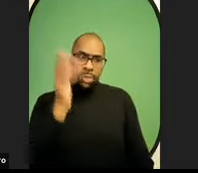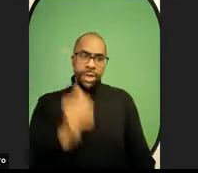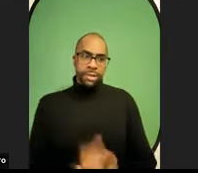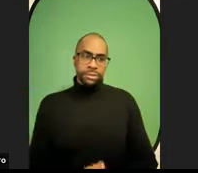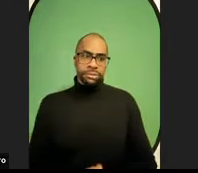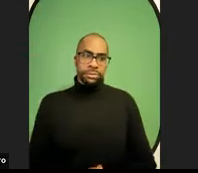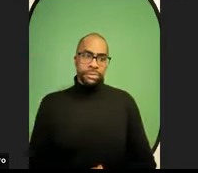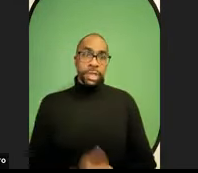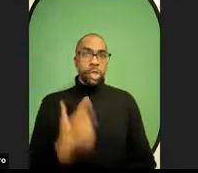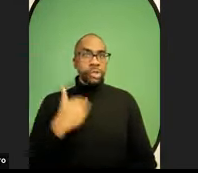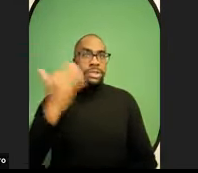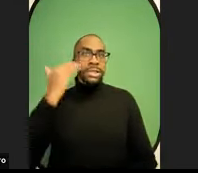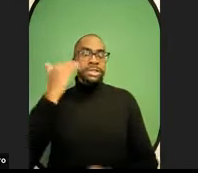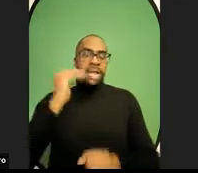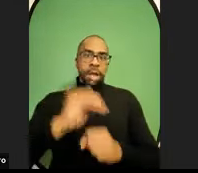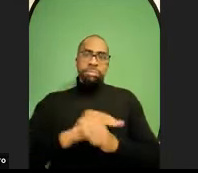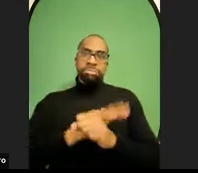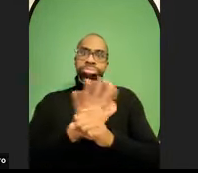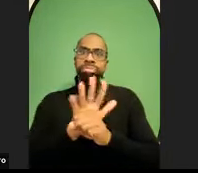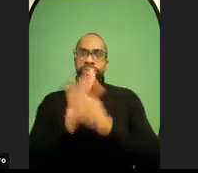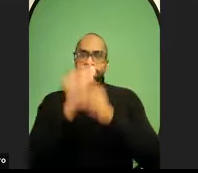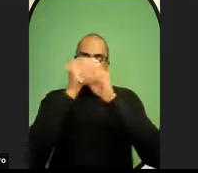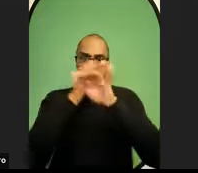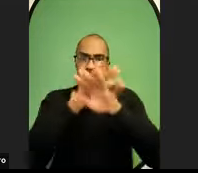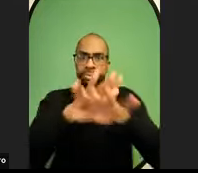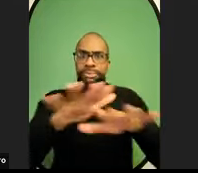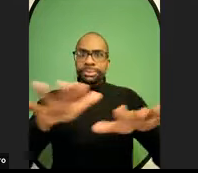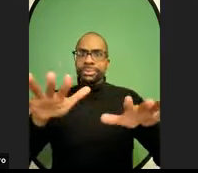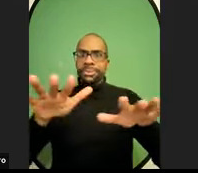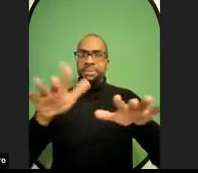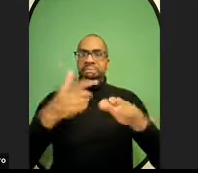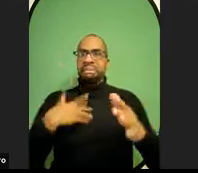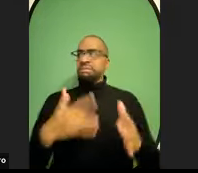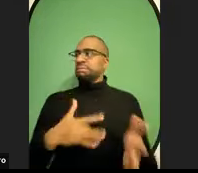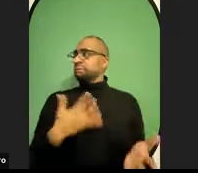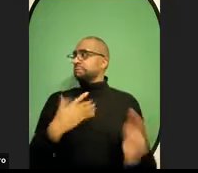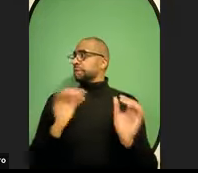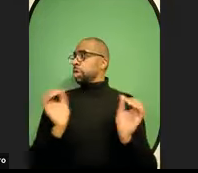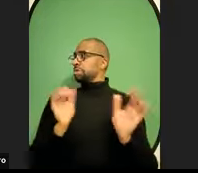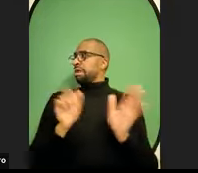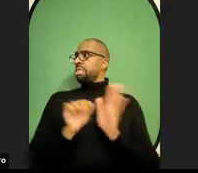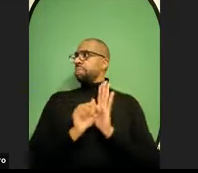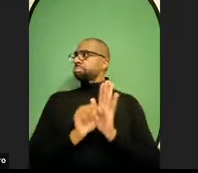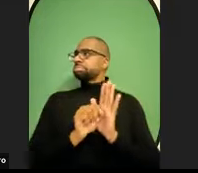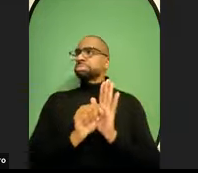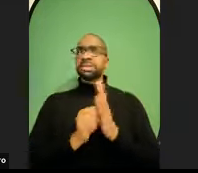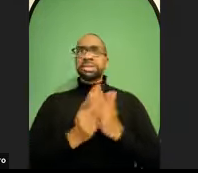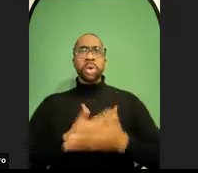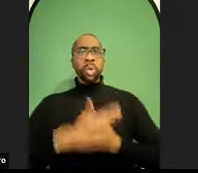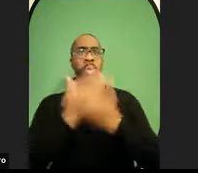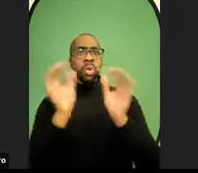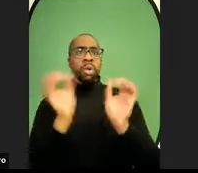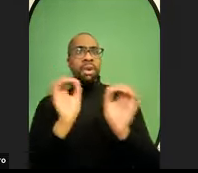this because. I know I know that this is I know that this is extremely contagious that you may not show contagious that you may not show symptoms and that you may unwillingly being may unwillingly be impacting